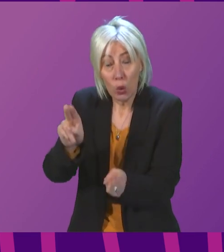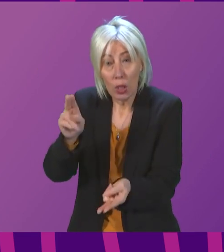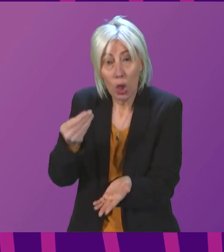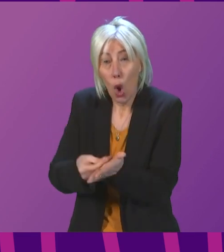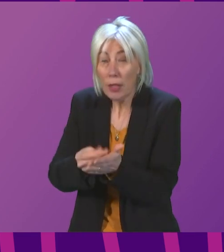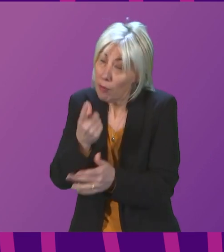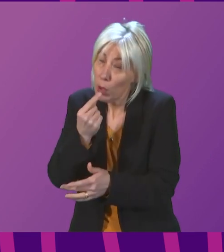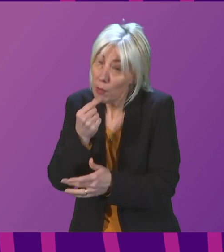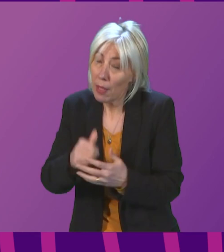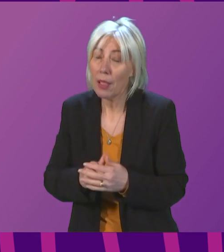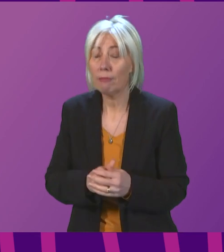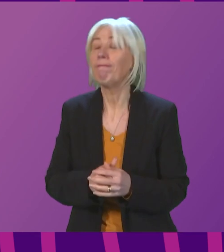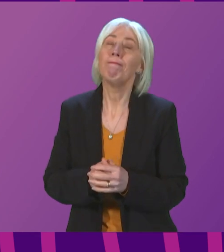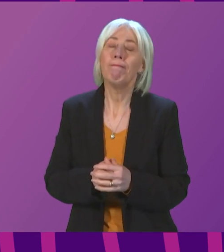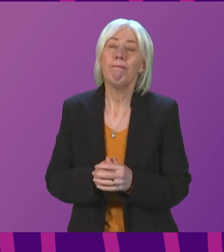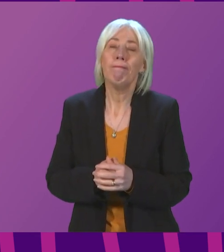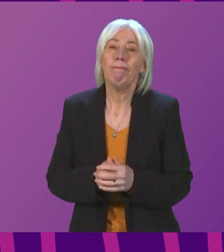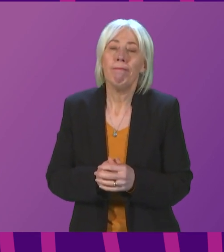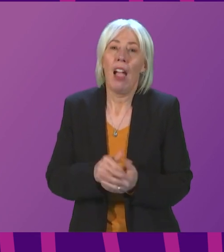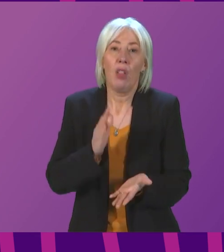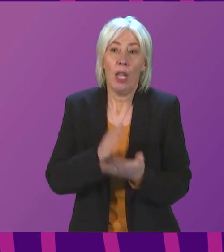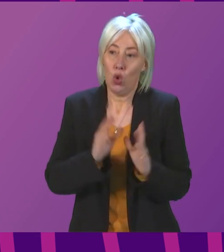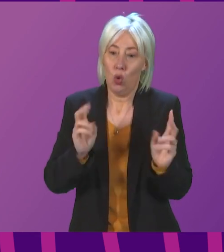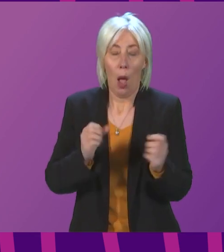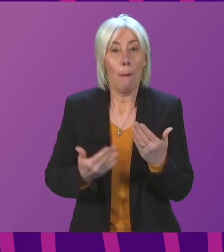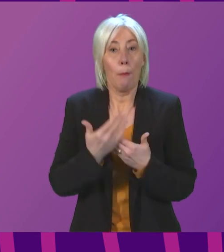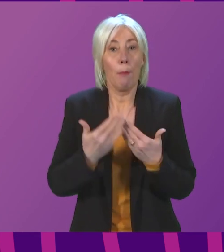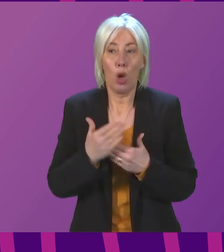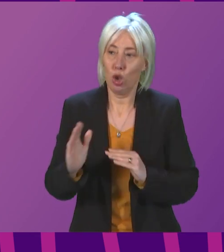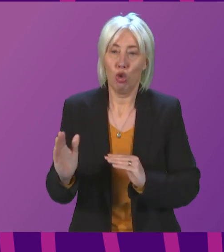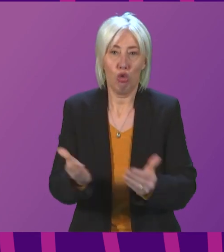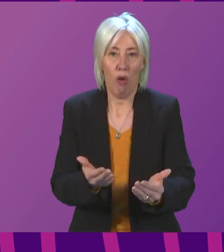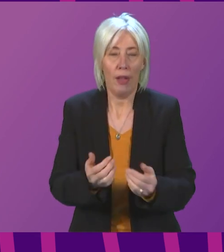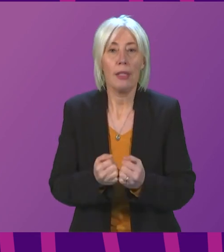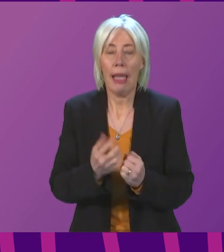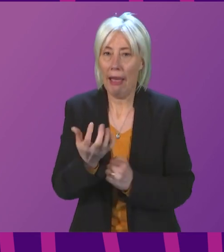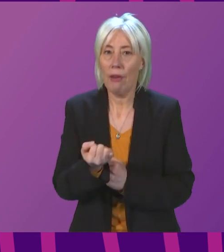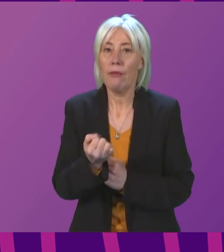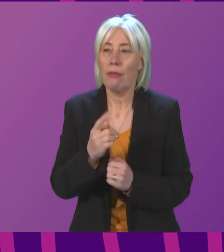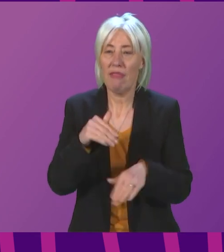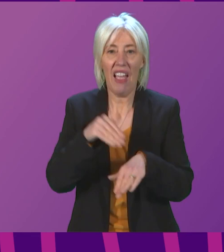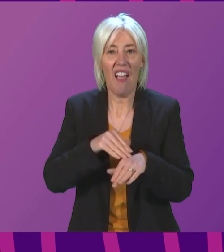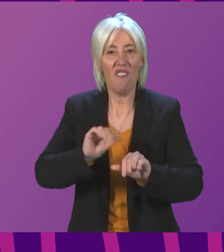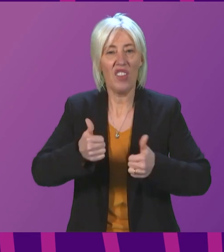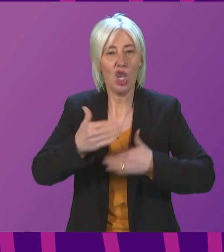We have to make sure that we have a modern and efficient service and, of course, one